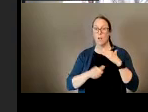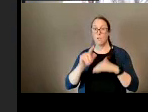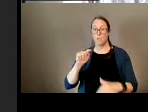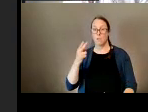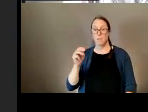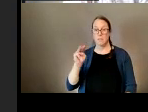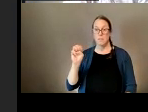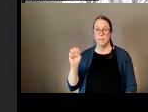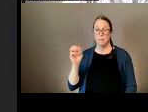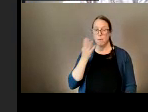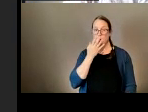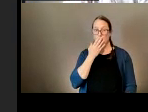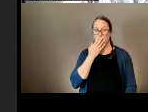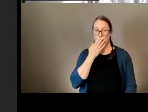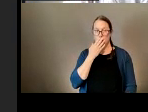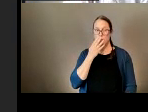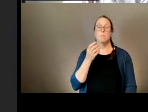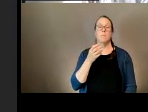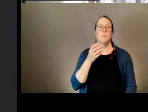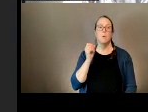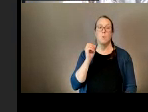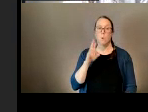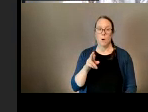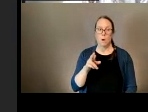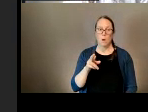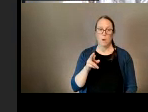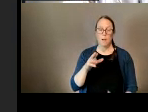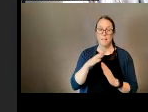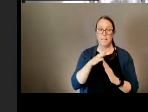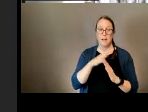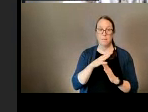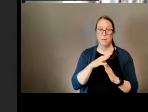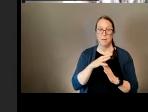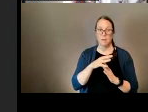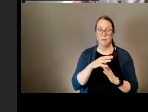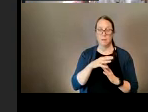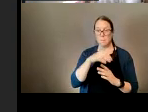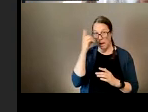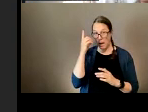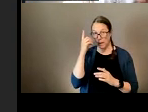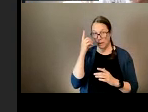the black option is listed or at the top. Black is actually listed as the automatic color.